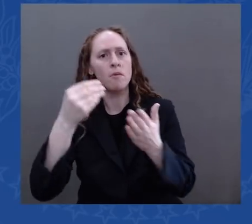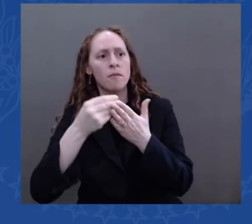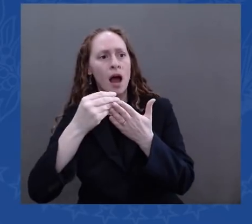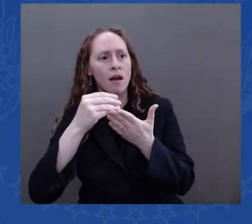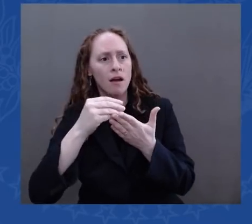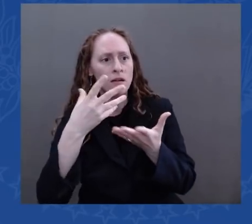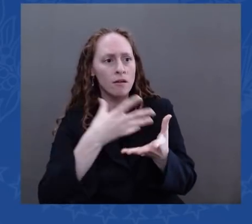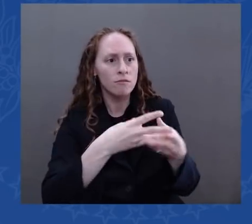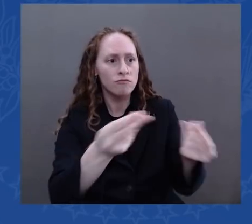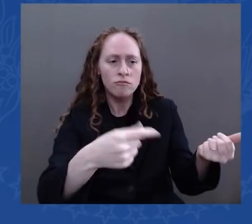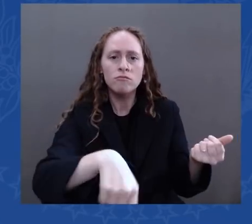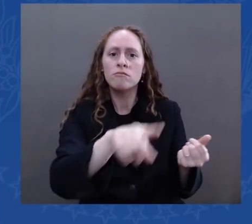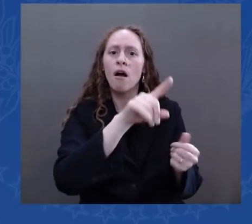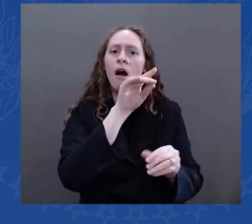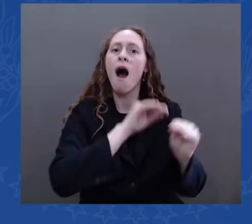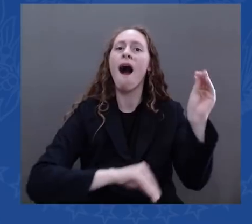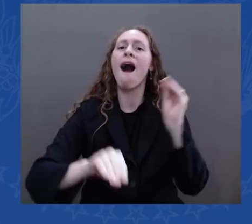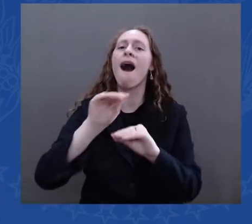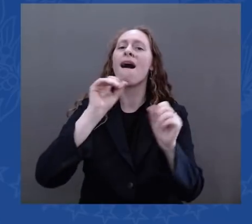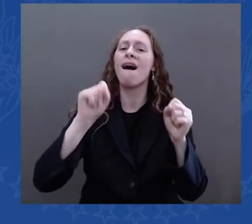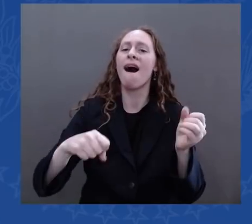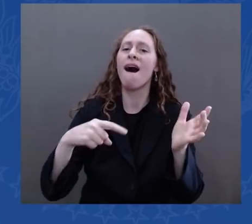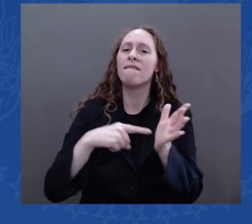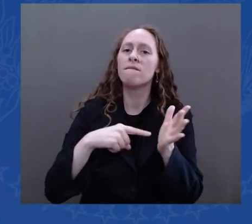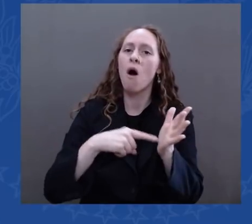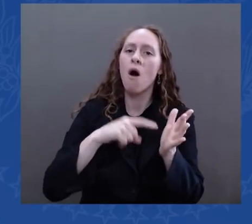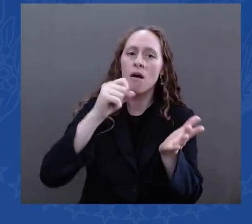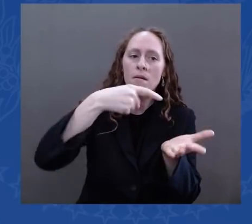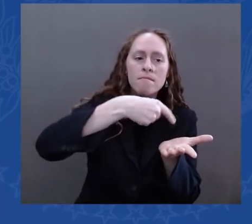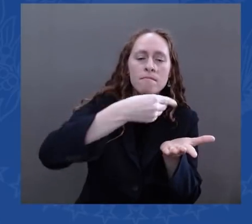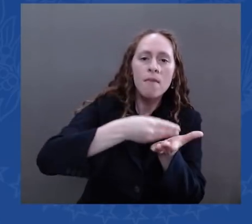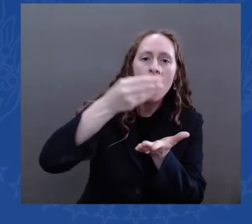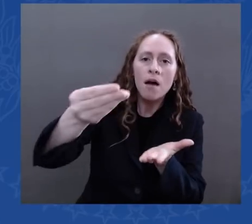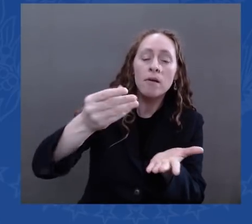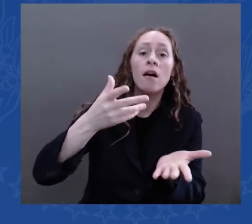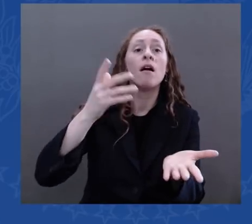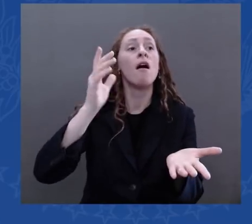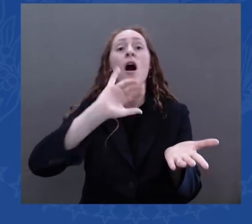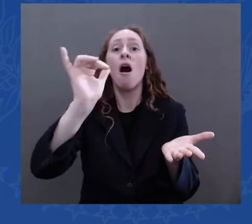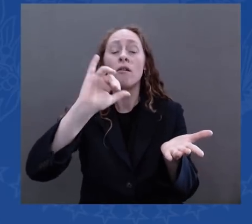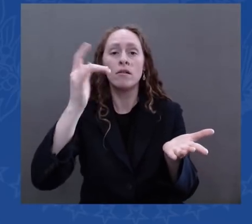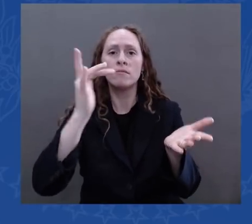This will bring down the cost for seniors and reduce the deficit by hundreds of billions of dollars.